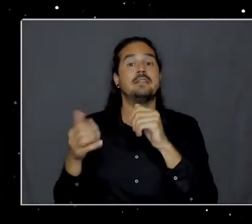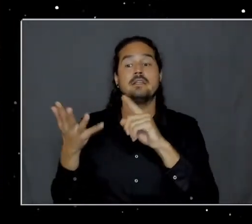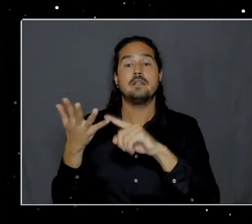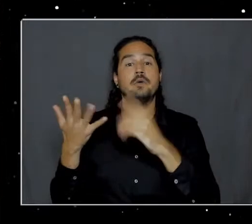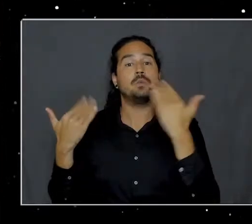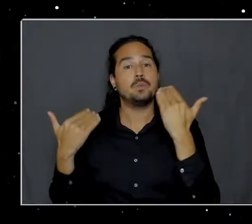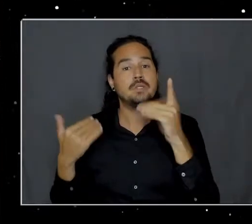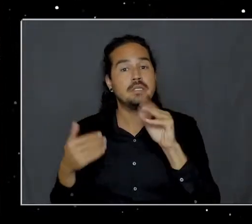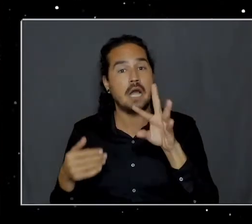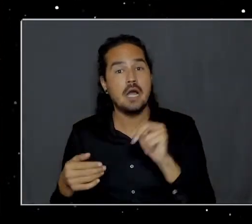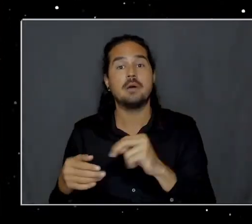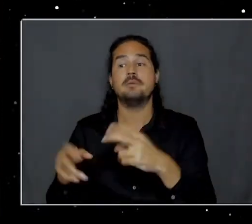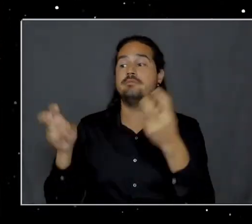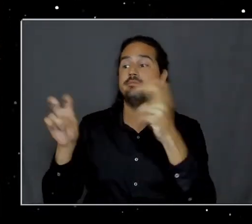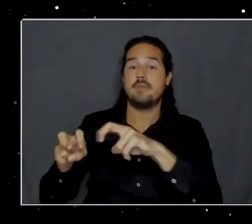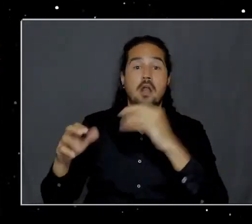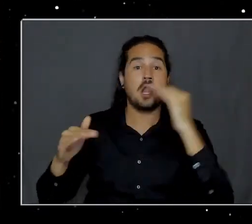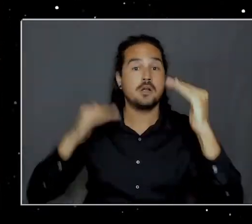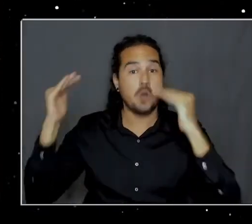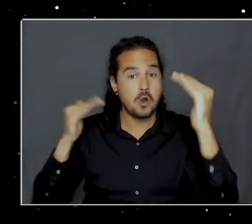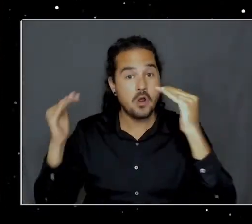WITH SOME COOL-DOWN TIME